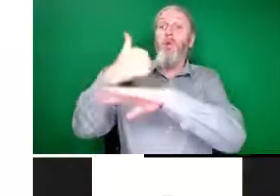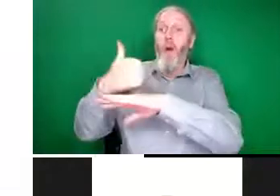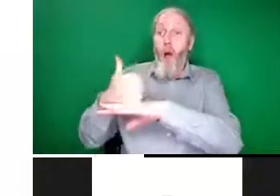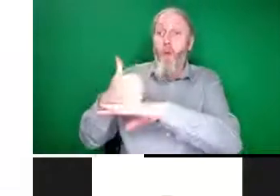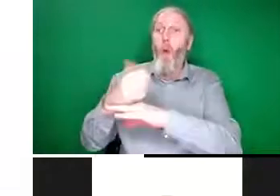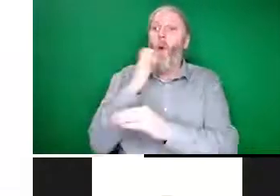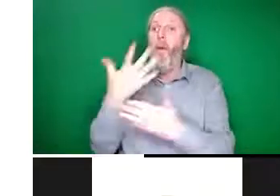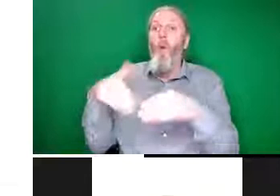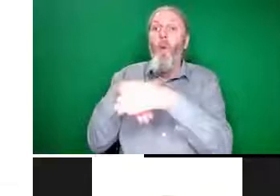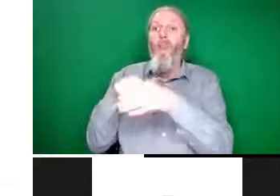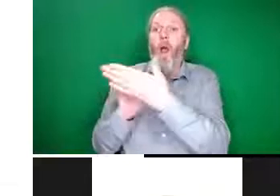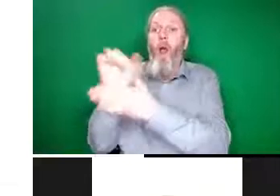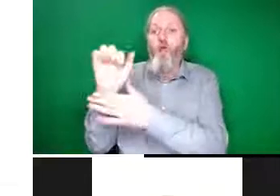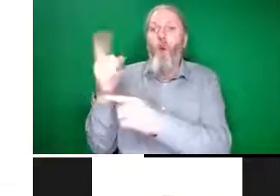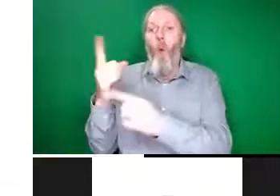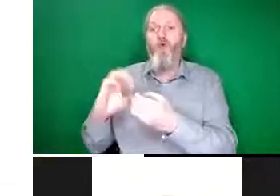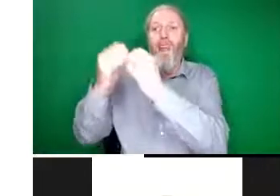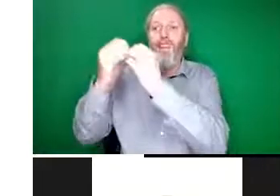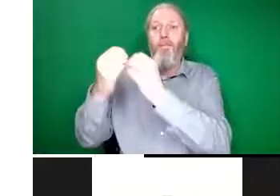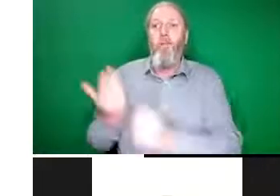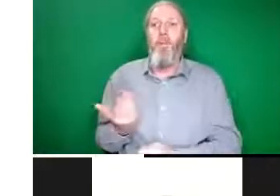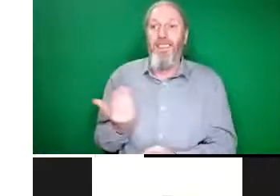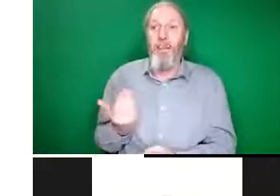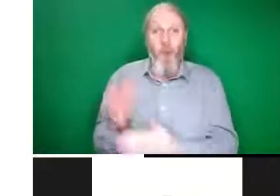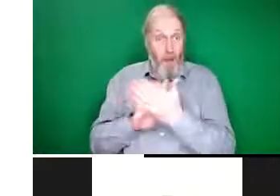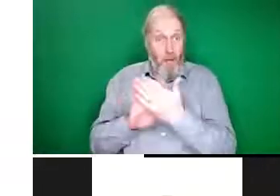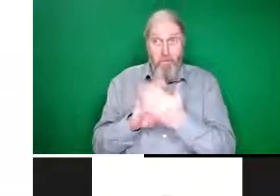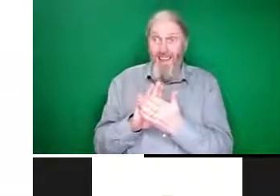street would give them pride in their area.